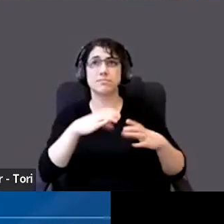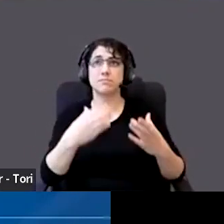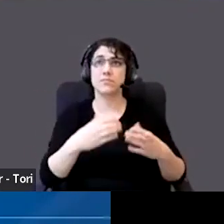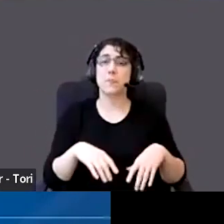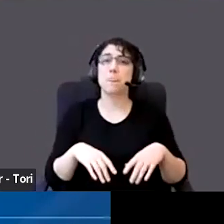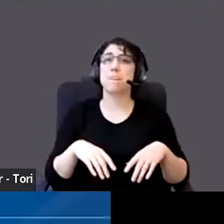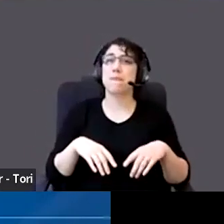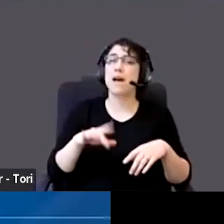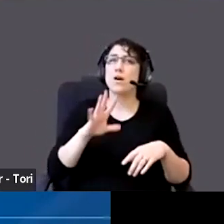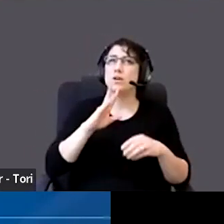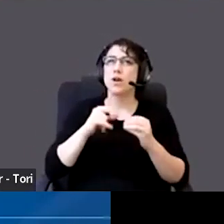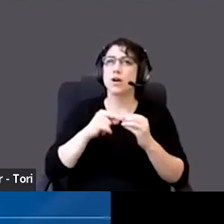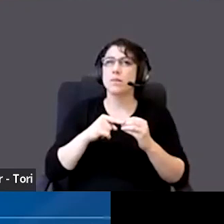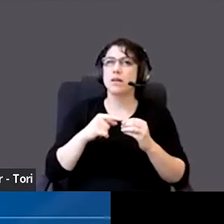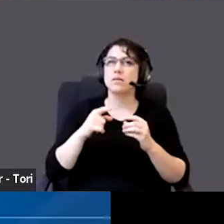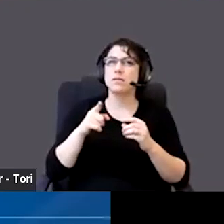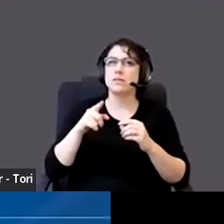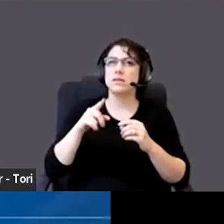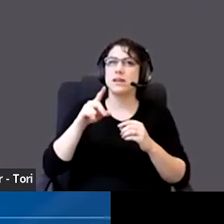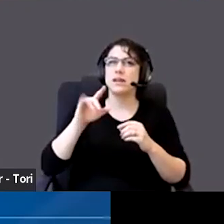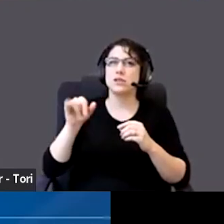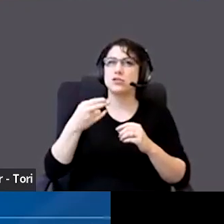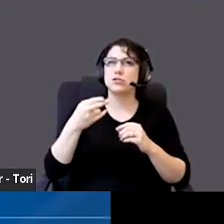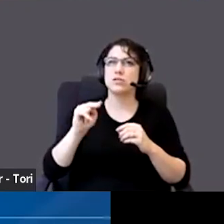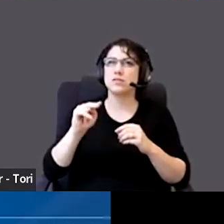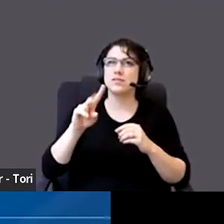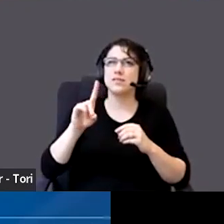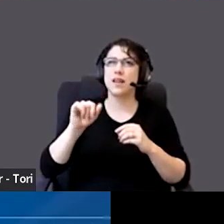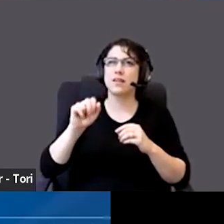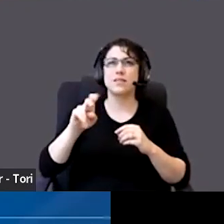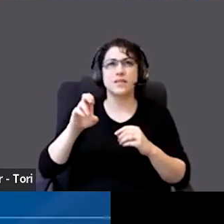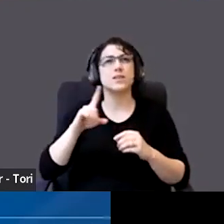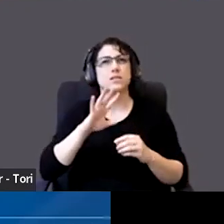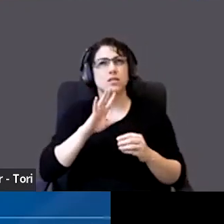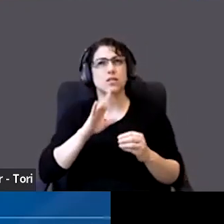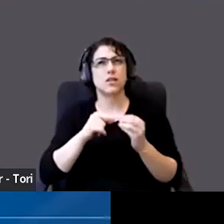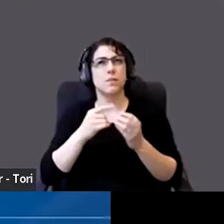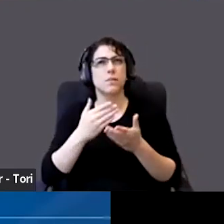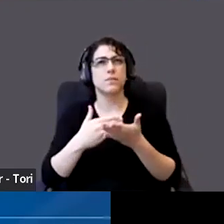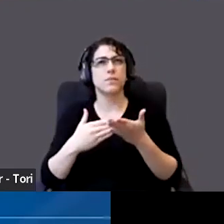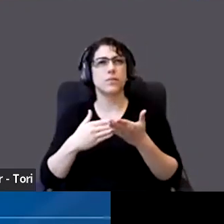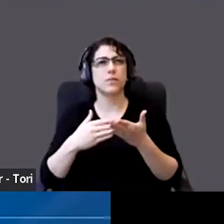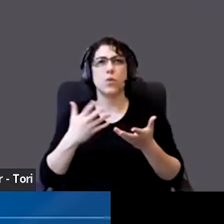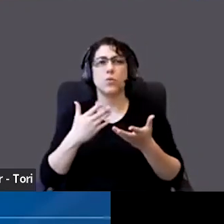about the nature of the expertise in your discussions with CDC that you're seeing would be important for this group. So first, Josh.